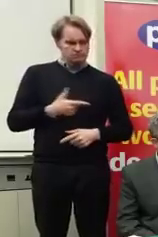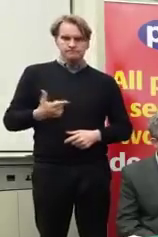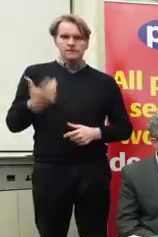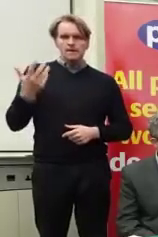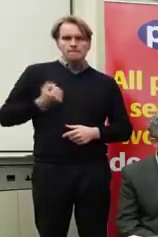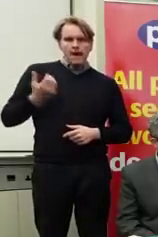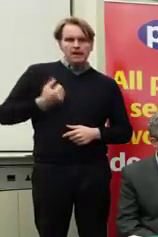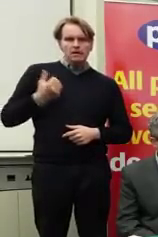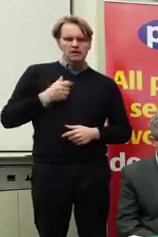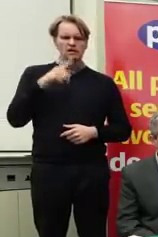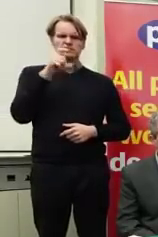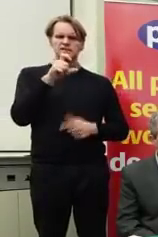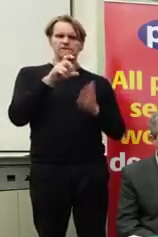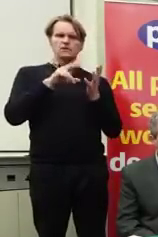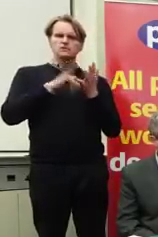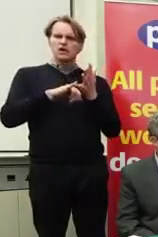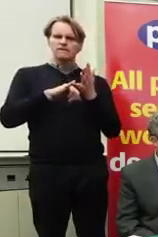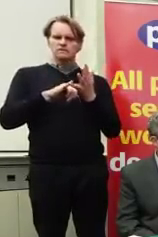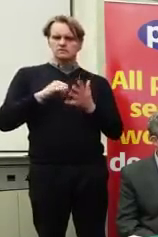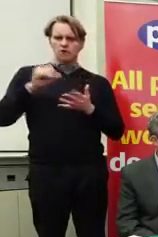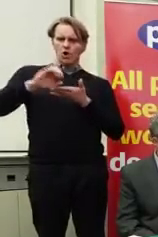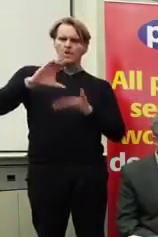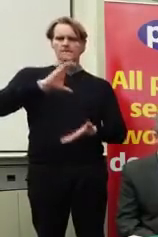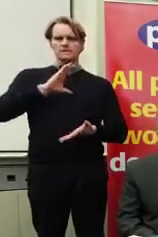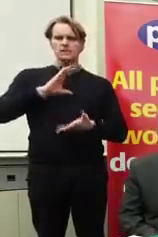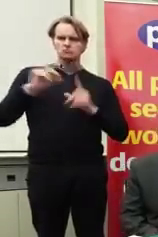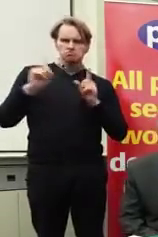Service Compensation Scheme that you'd like to give to members? Janice thanks very